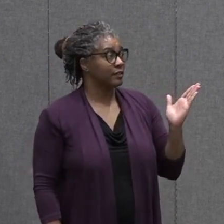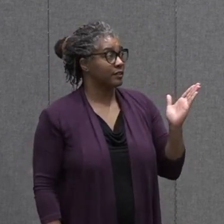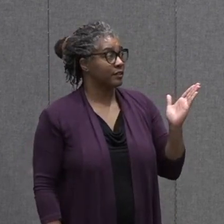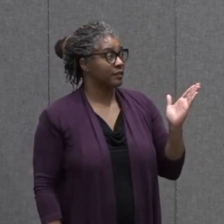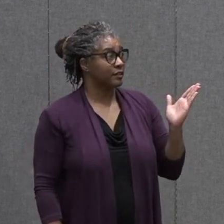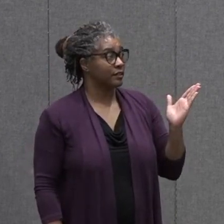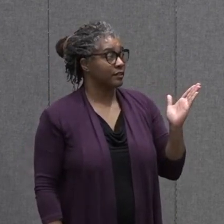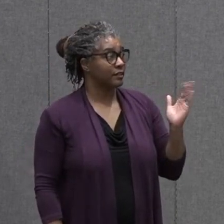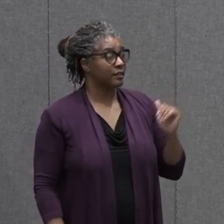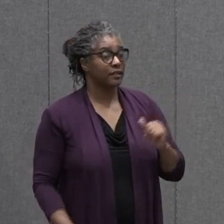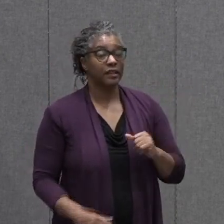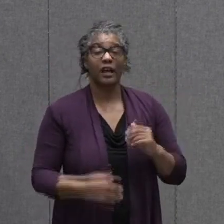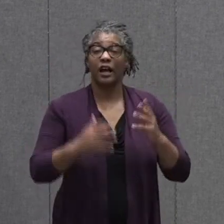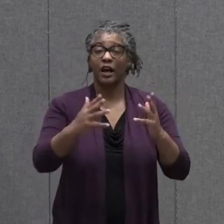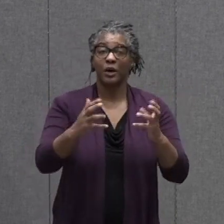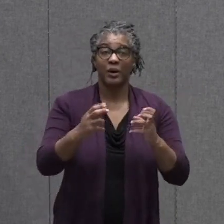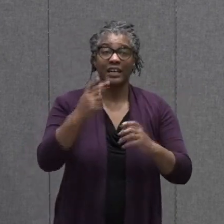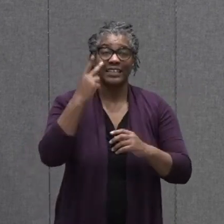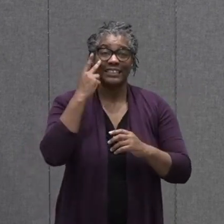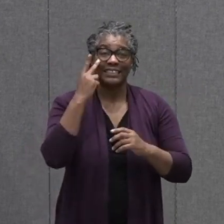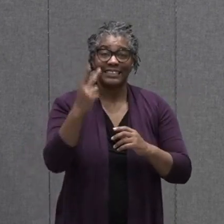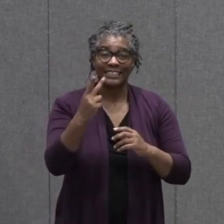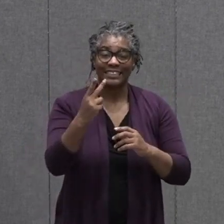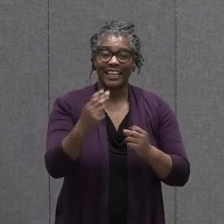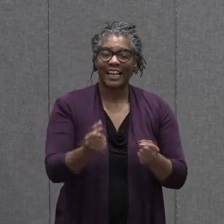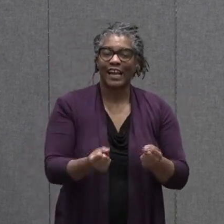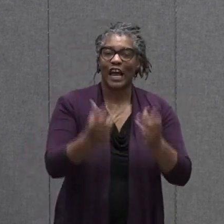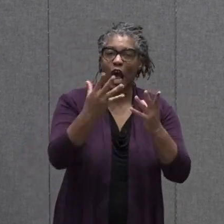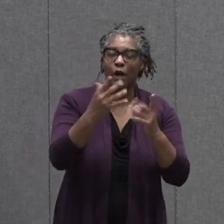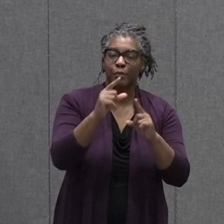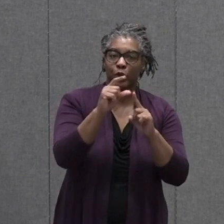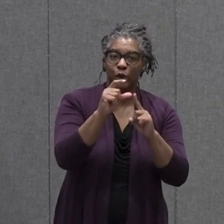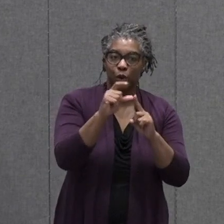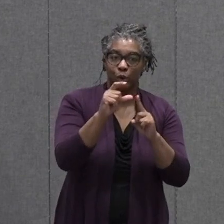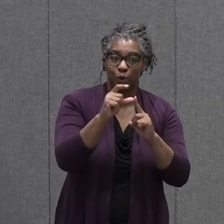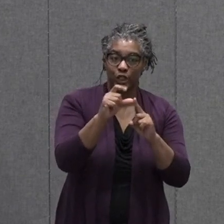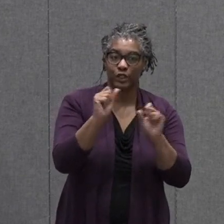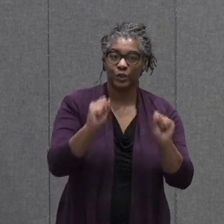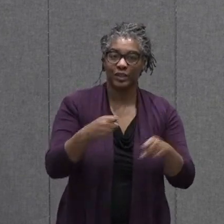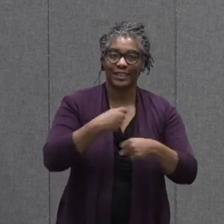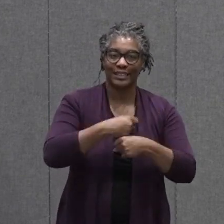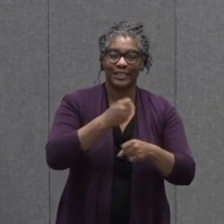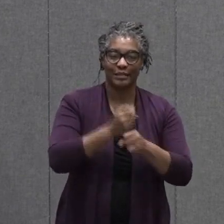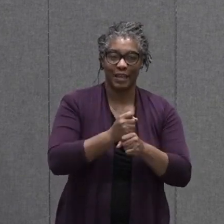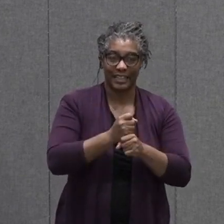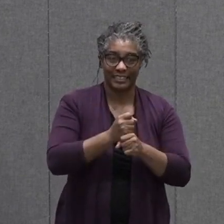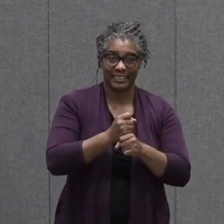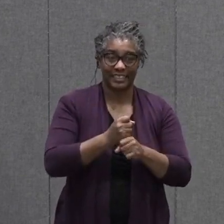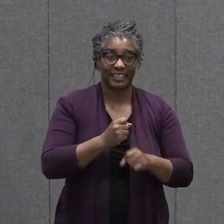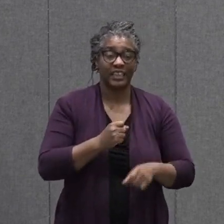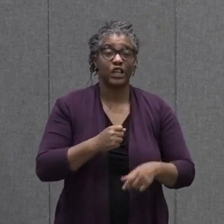I wanna see, how many words we can build. If I make a three-letter word,